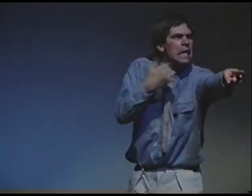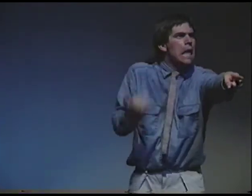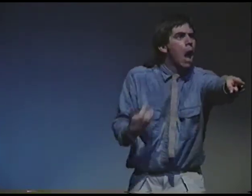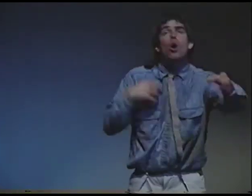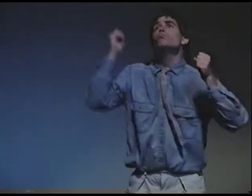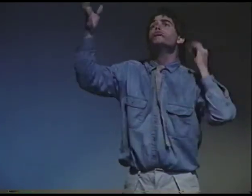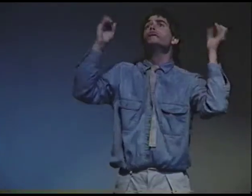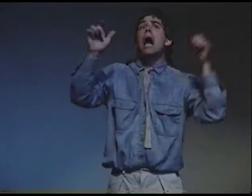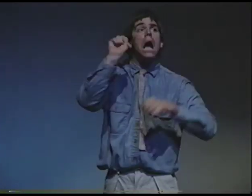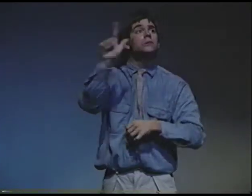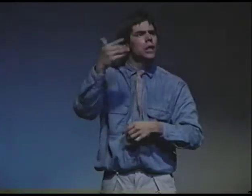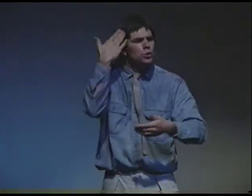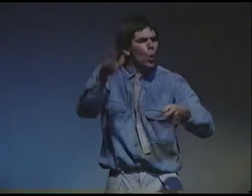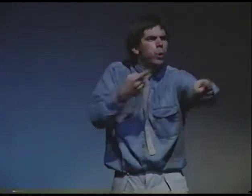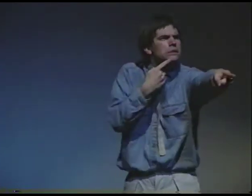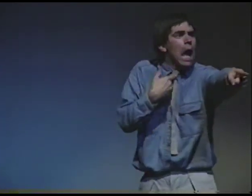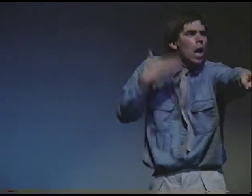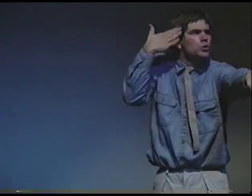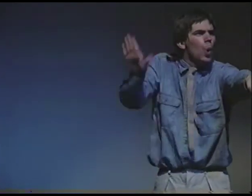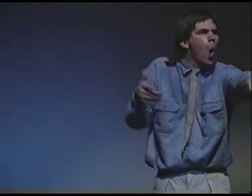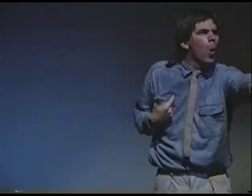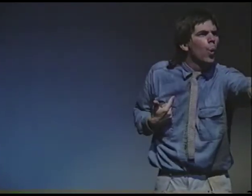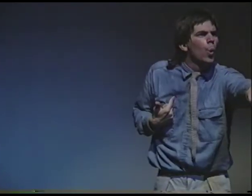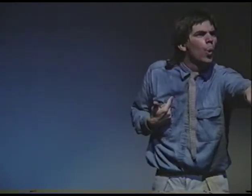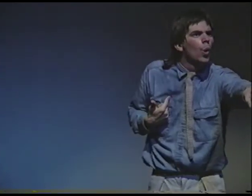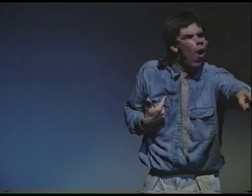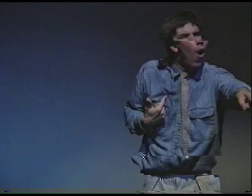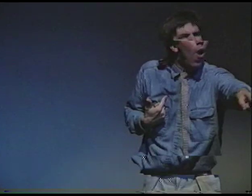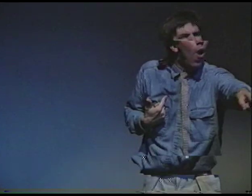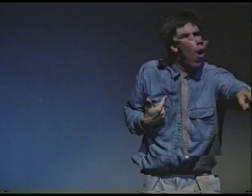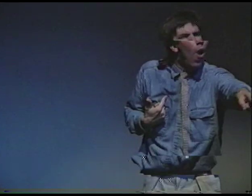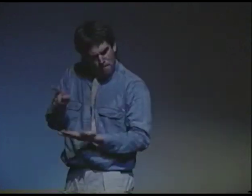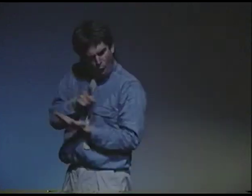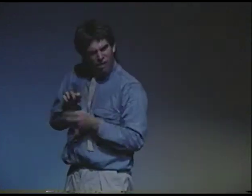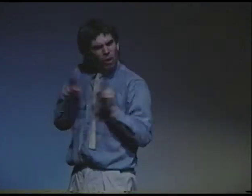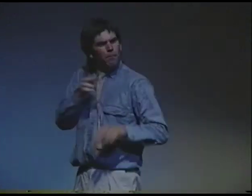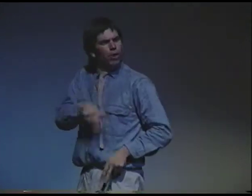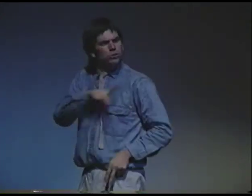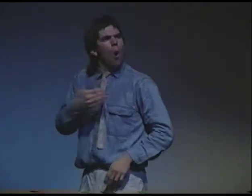I don't know what he's saying right now, for instance. I don't know. I don't know what's he's about.